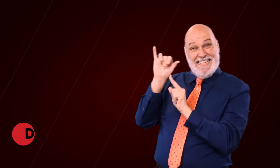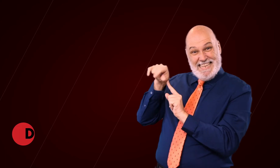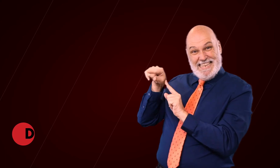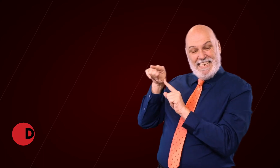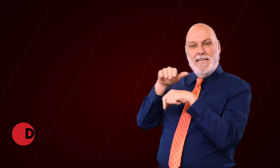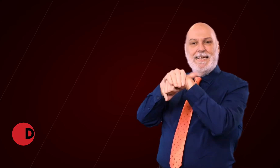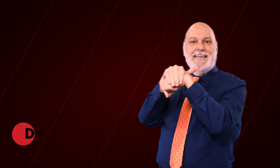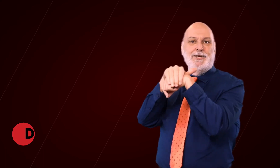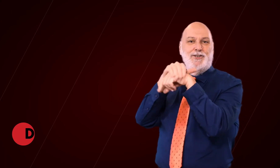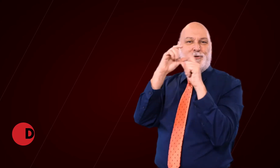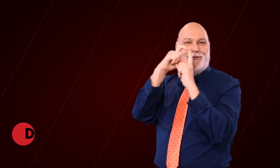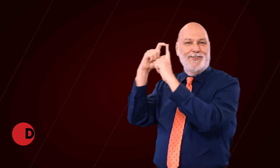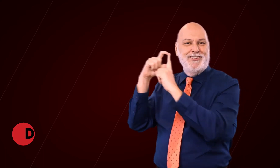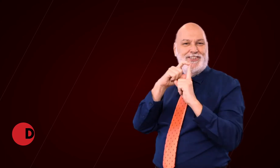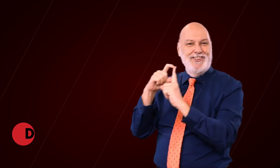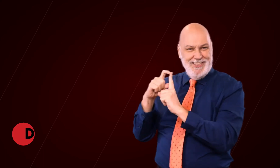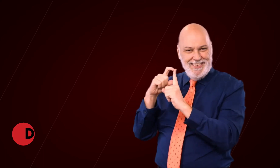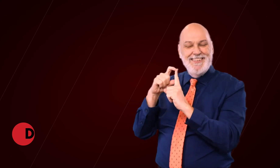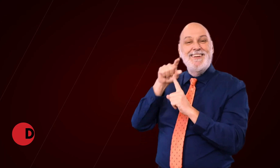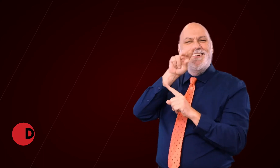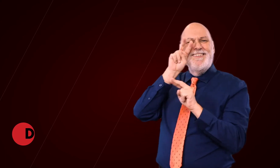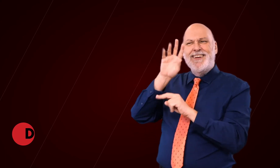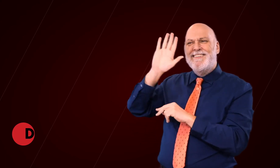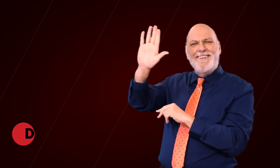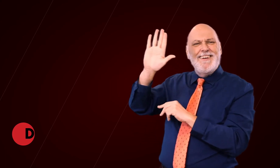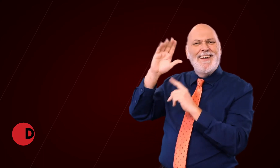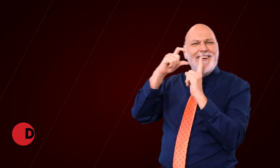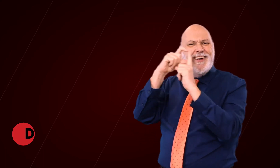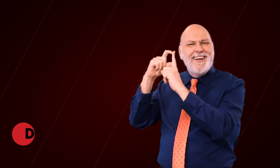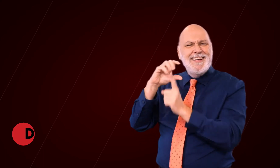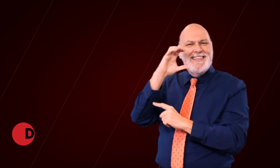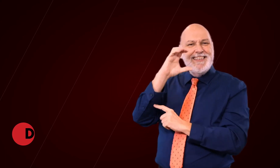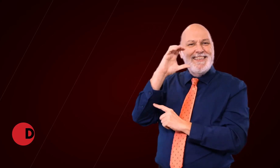[Anselmo]: You have seen MMDCC,